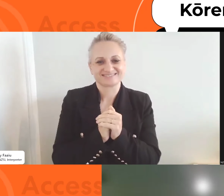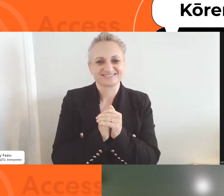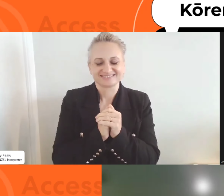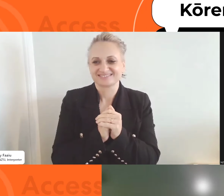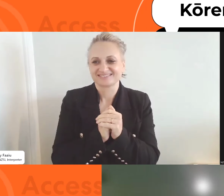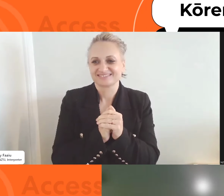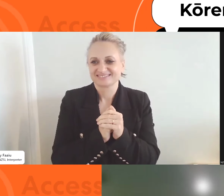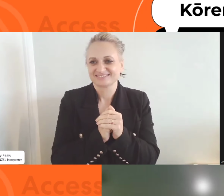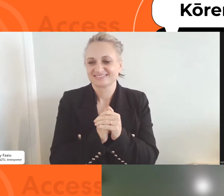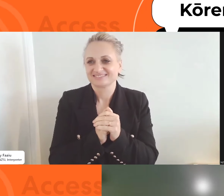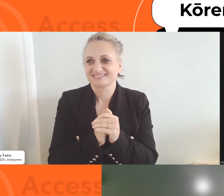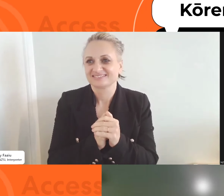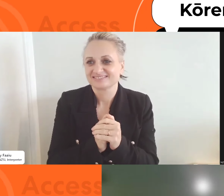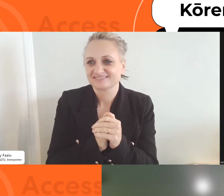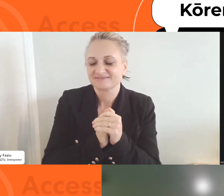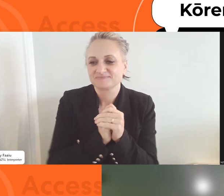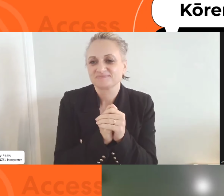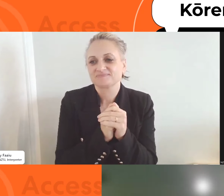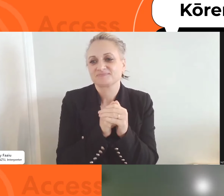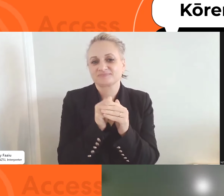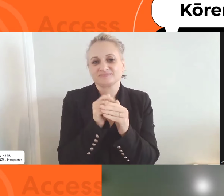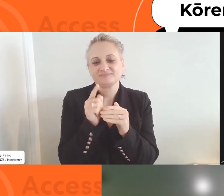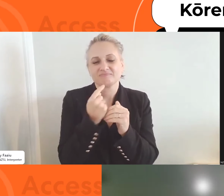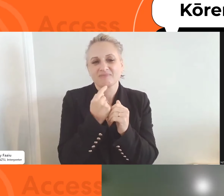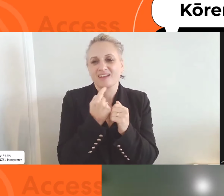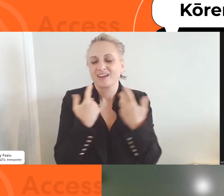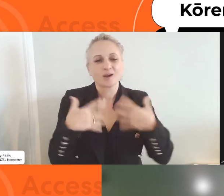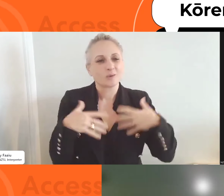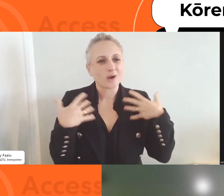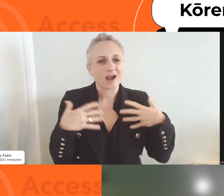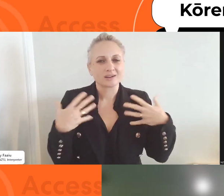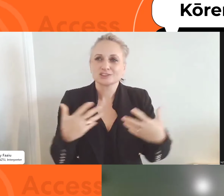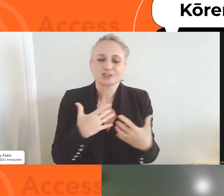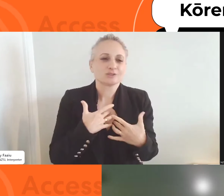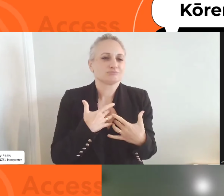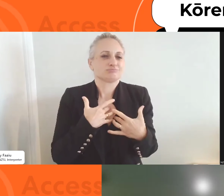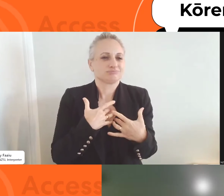brilliant minds coming together and being able to discuss possible